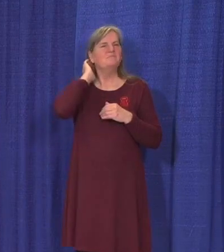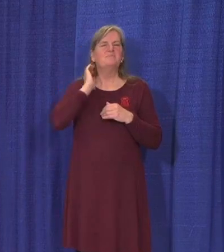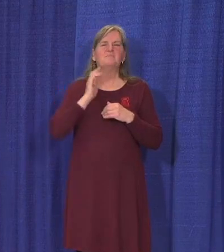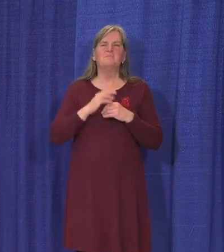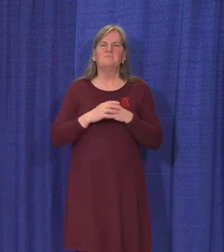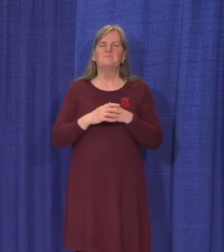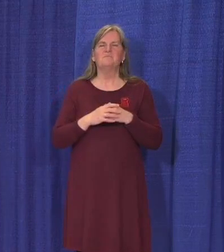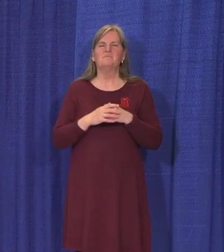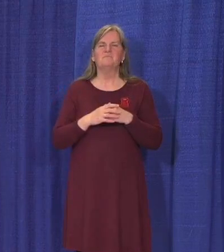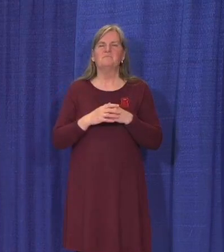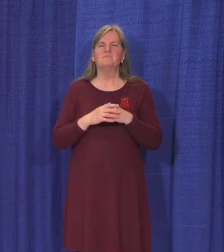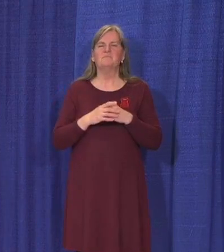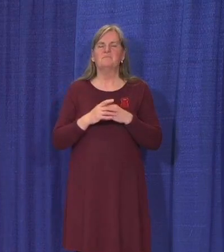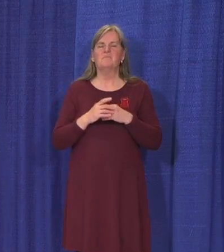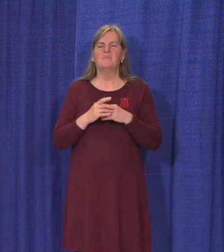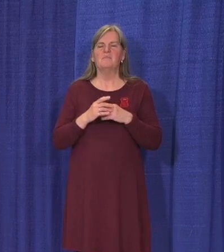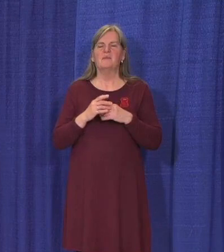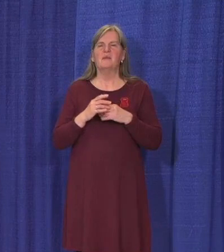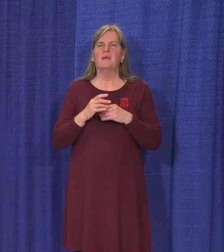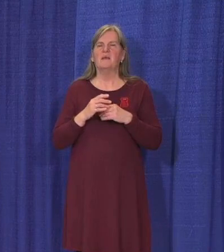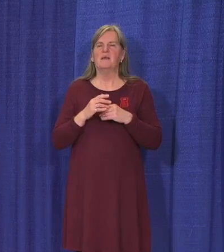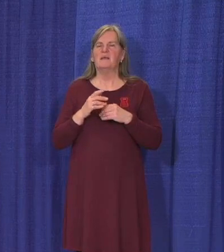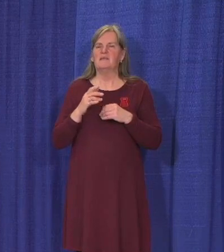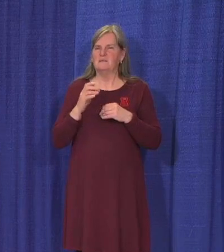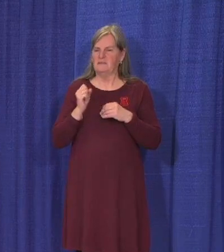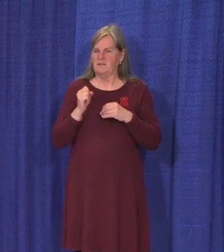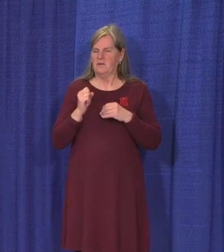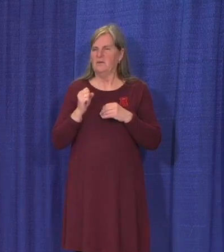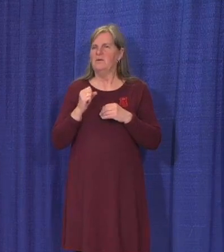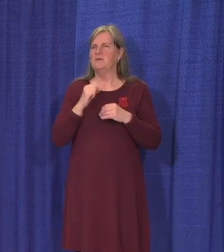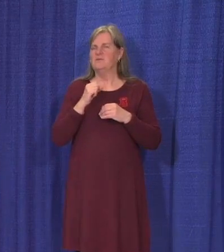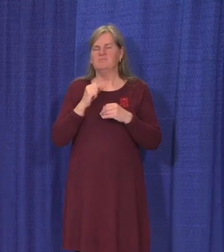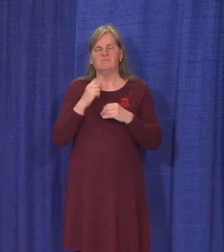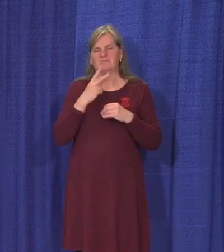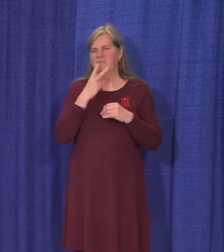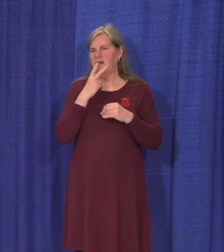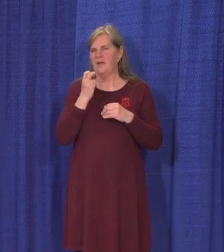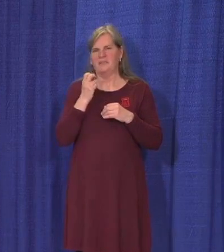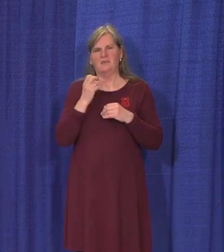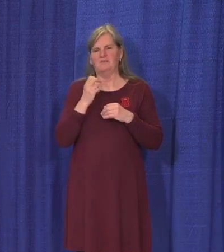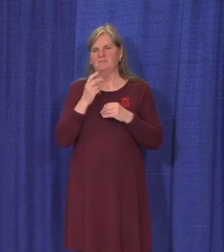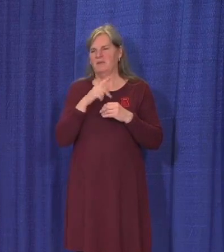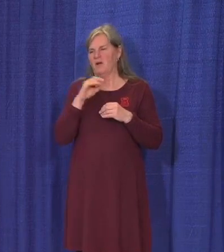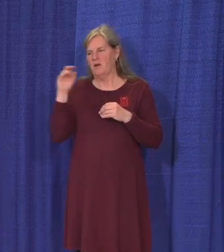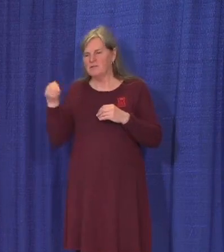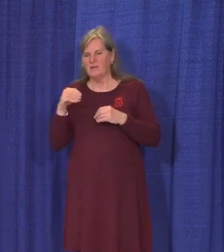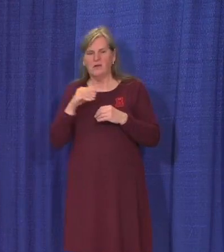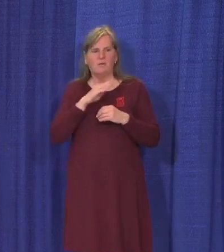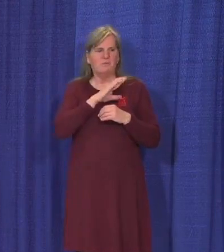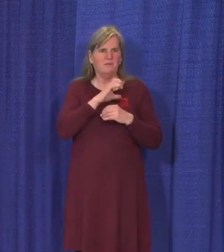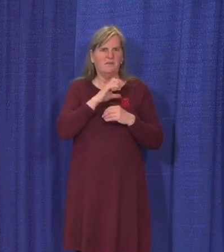progression since the last time we talked about it and if anything the conversation a switch in to the larger